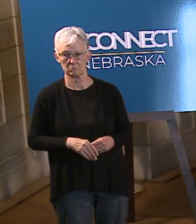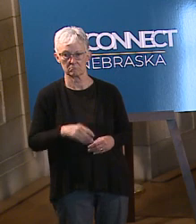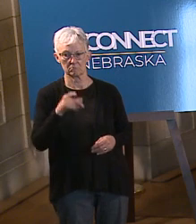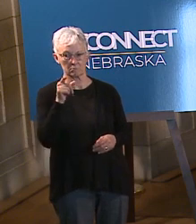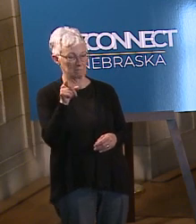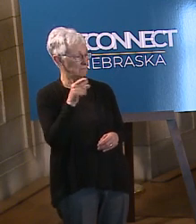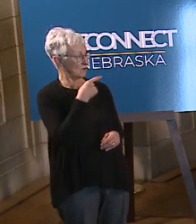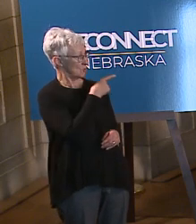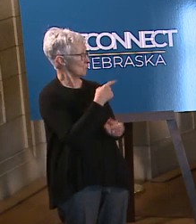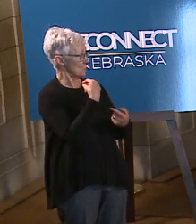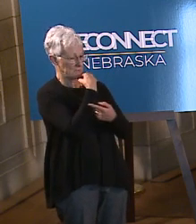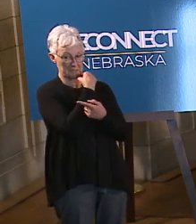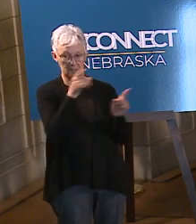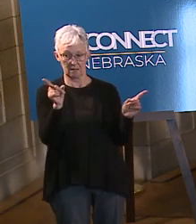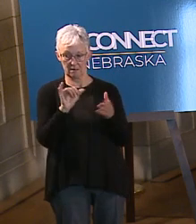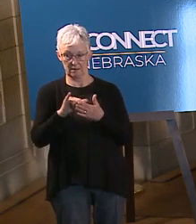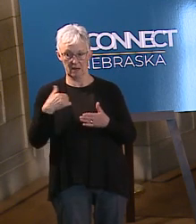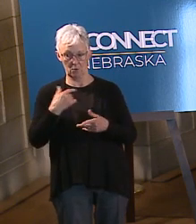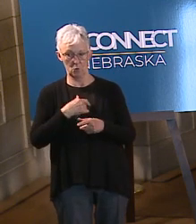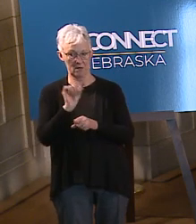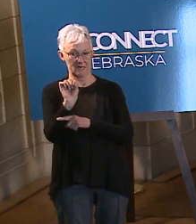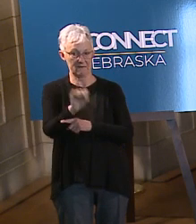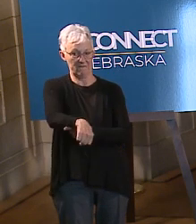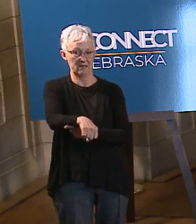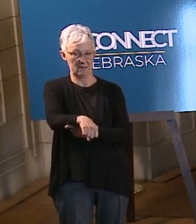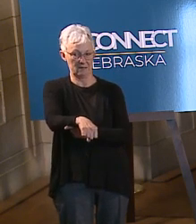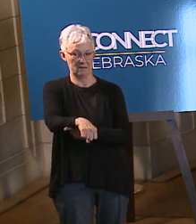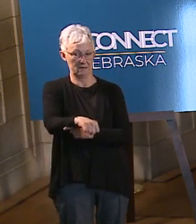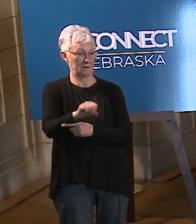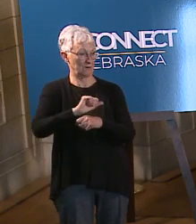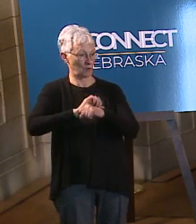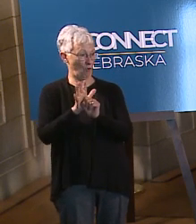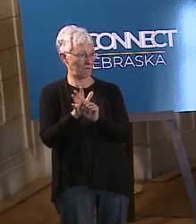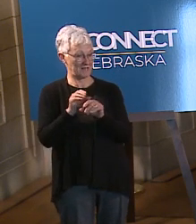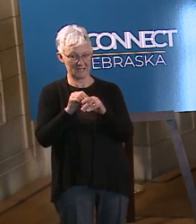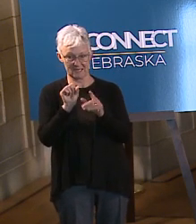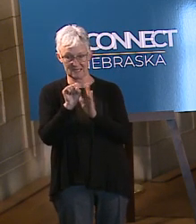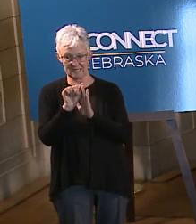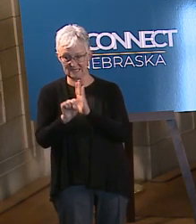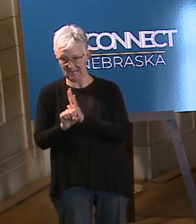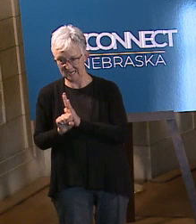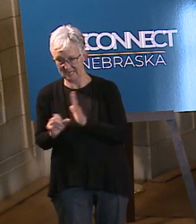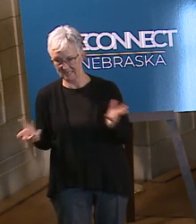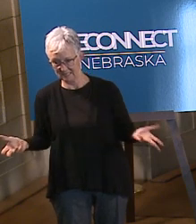YEAH, ANDREW.